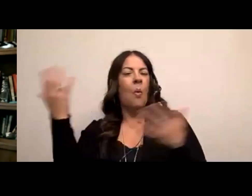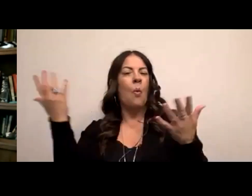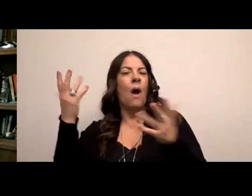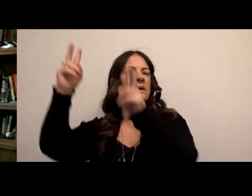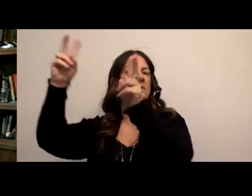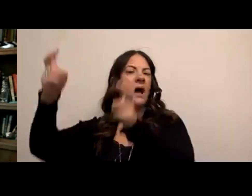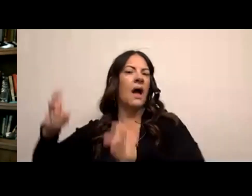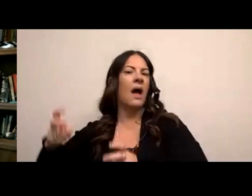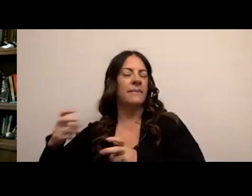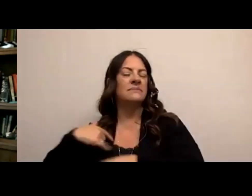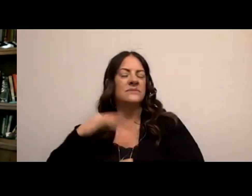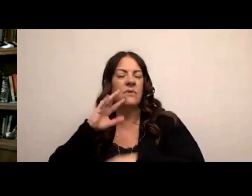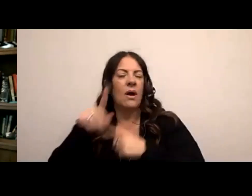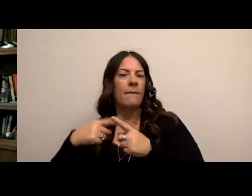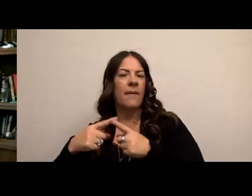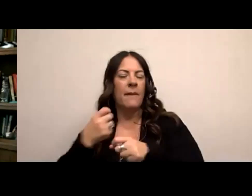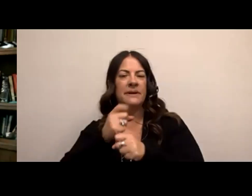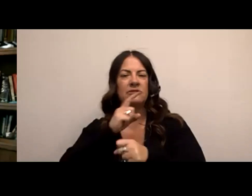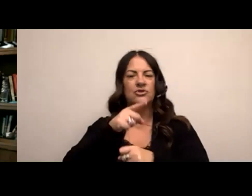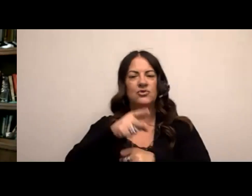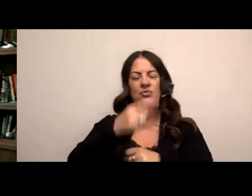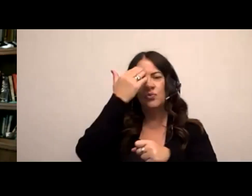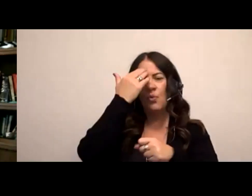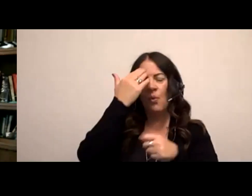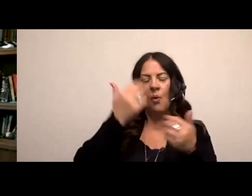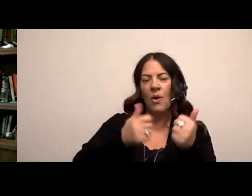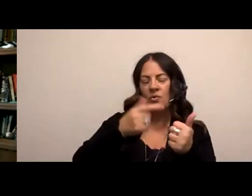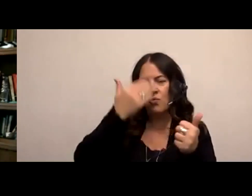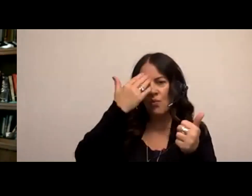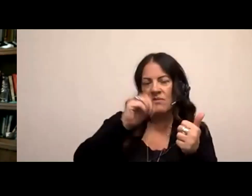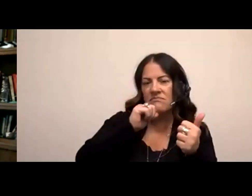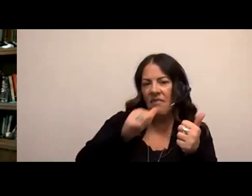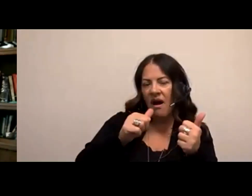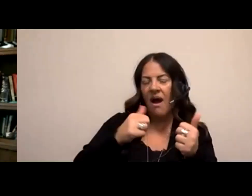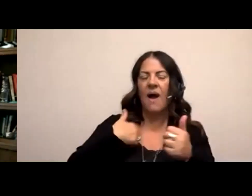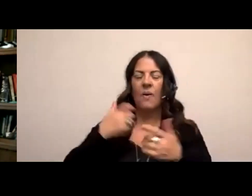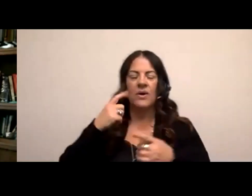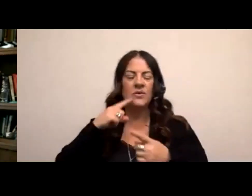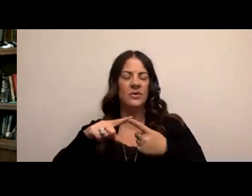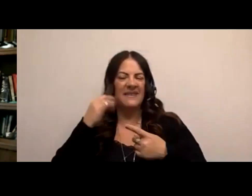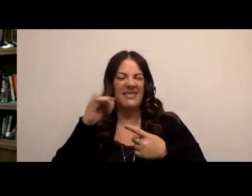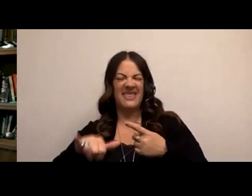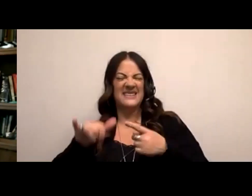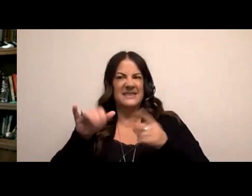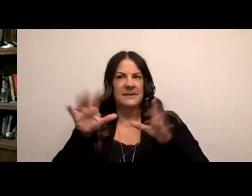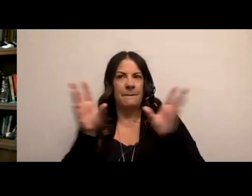EFFECTIVE THIS WEBINAR WAS FOR YOU. SO IF YOU'LL JUST GO TO THAT LINKE IT'S FORMS DOT